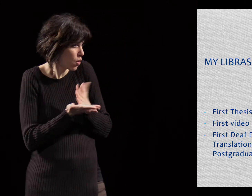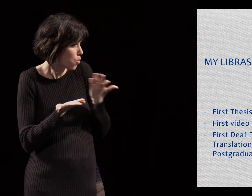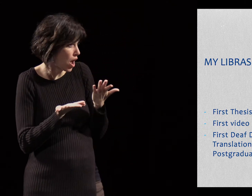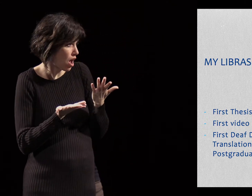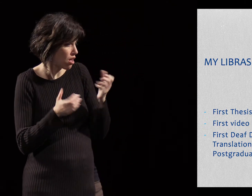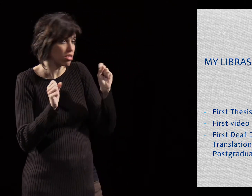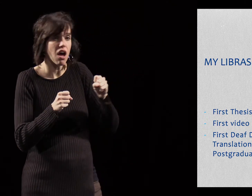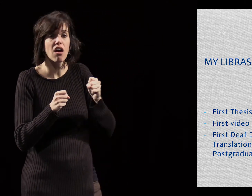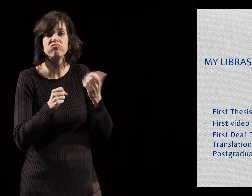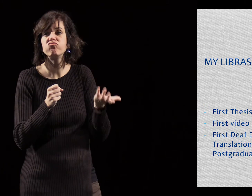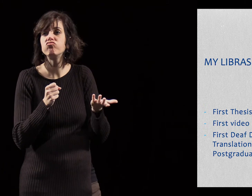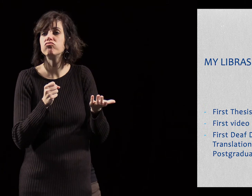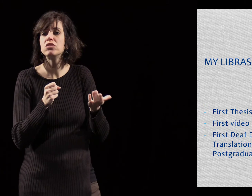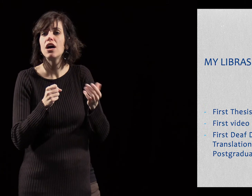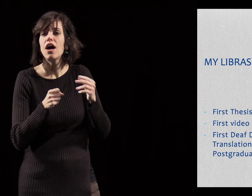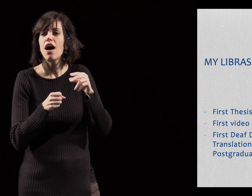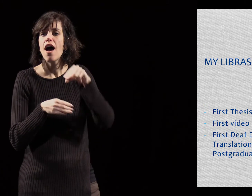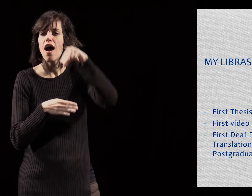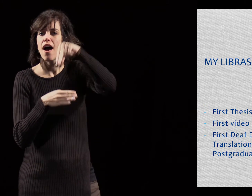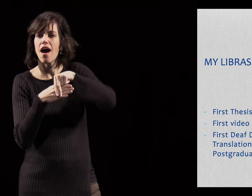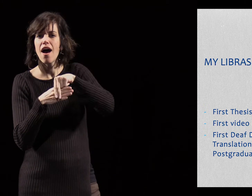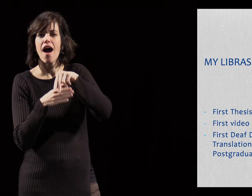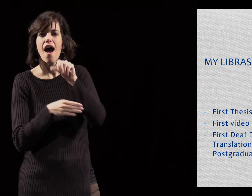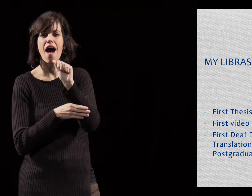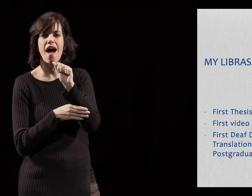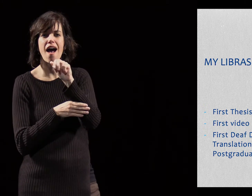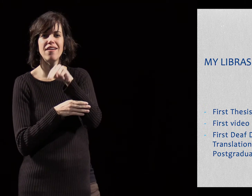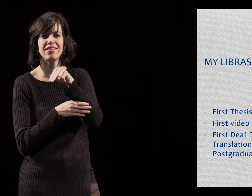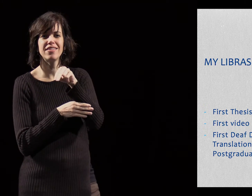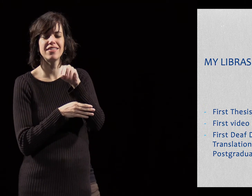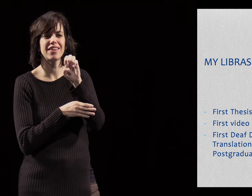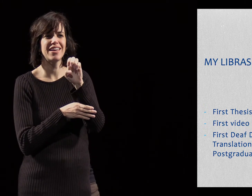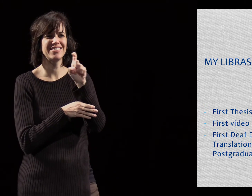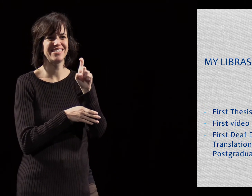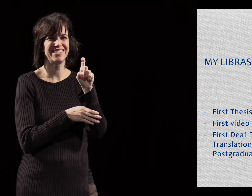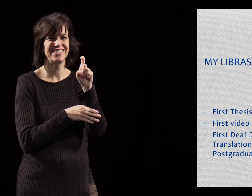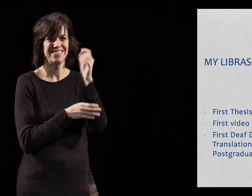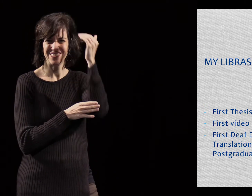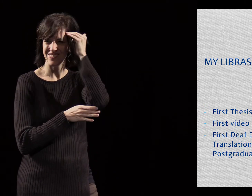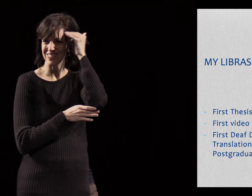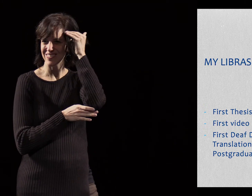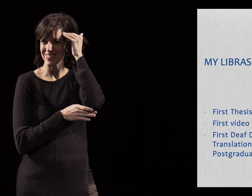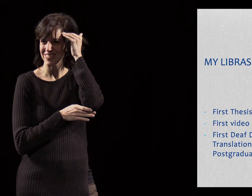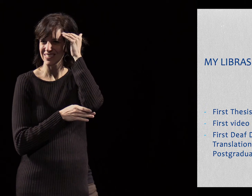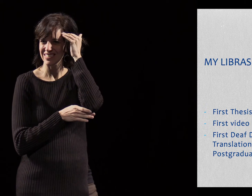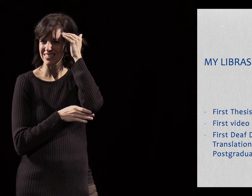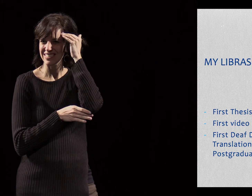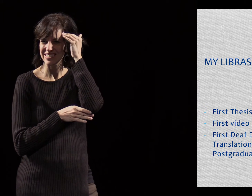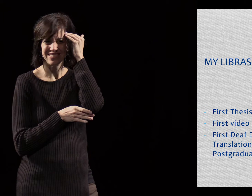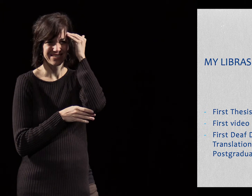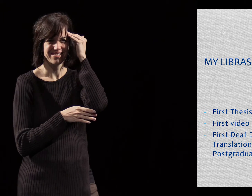OK, give us a short, simple blurp." So we decided on an annex.